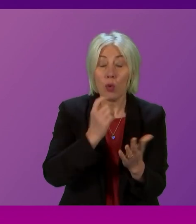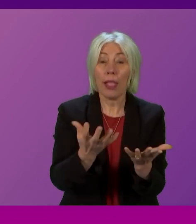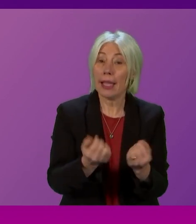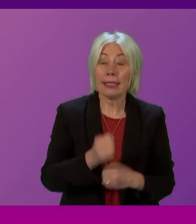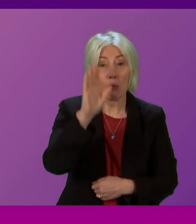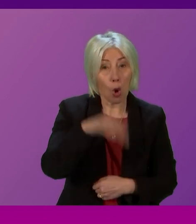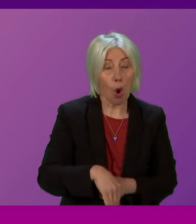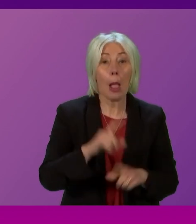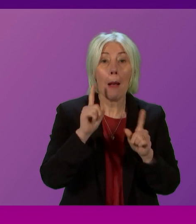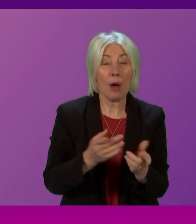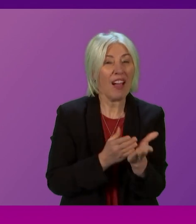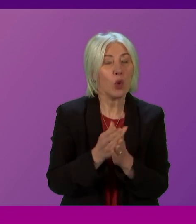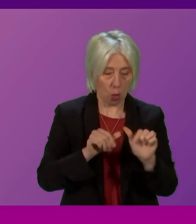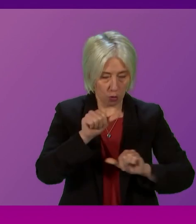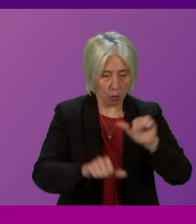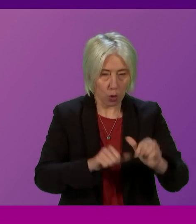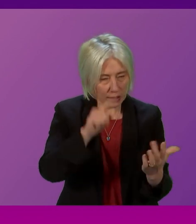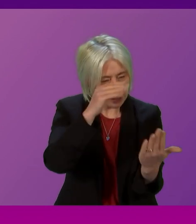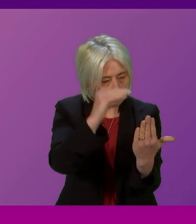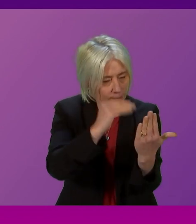However, we must go through a process of considering them properly.